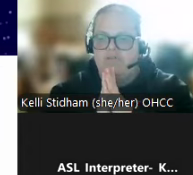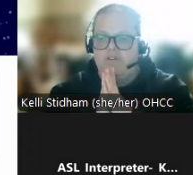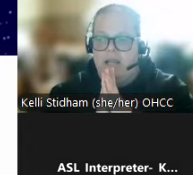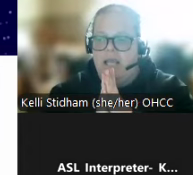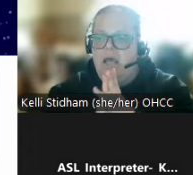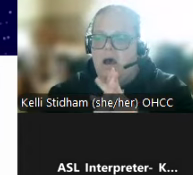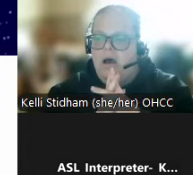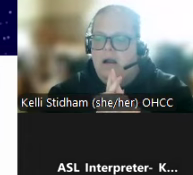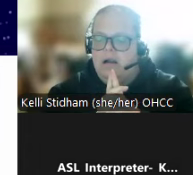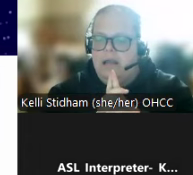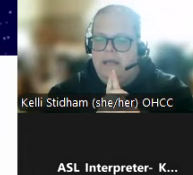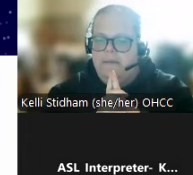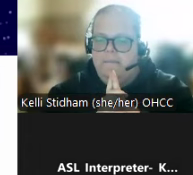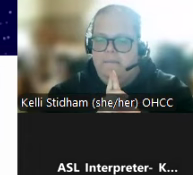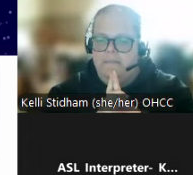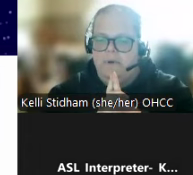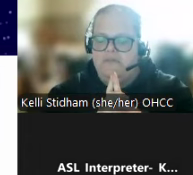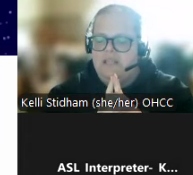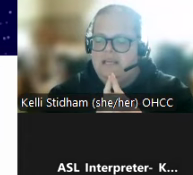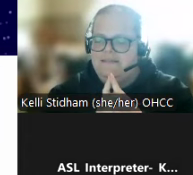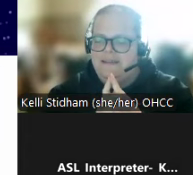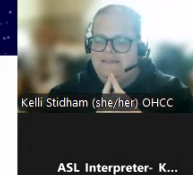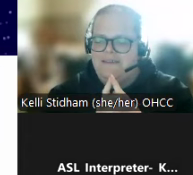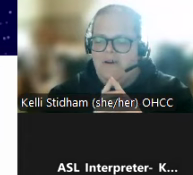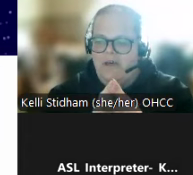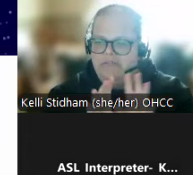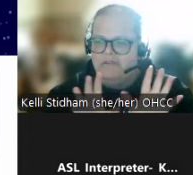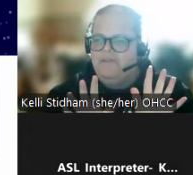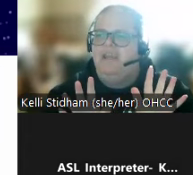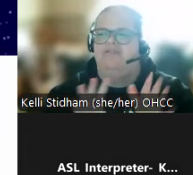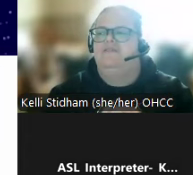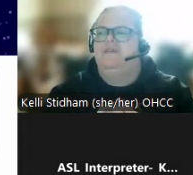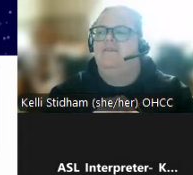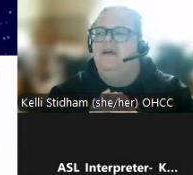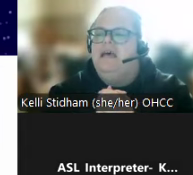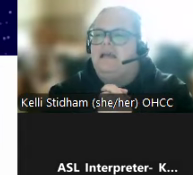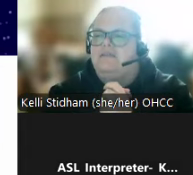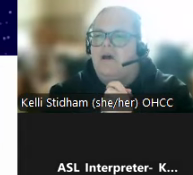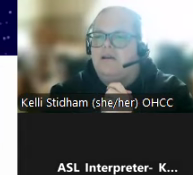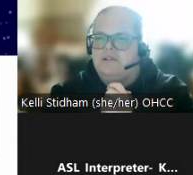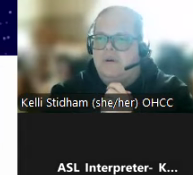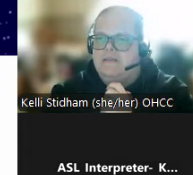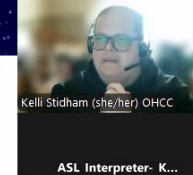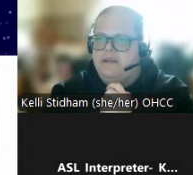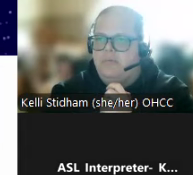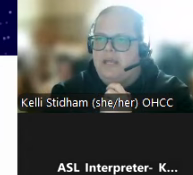Quashana, our um person that does all